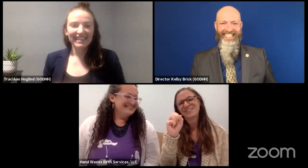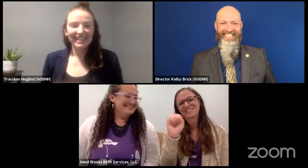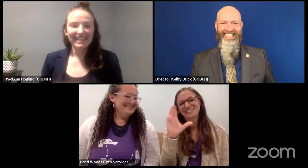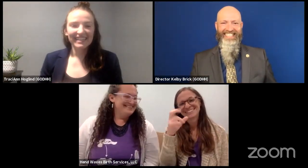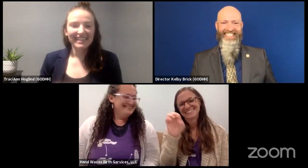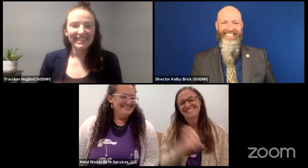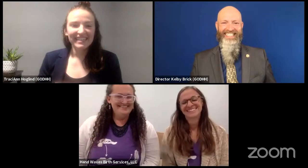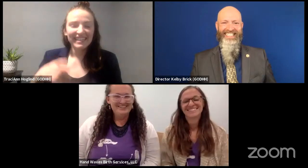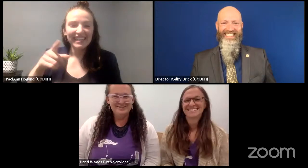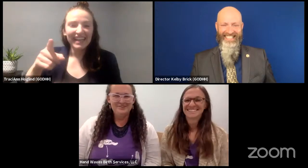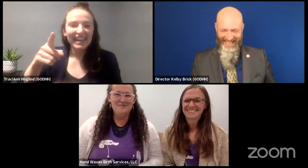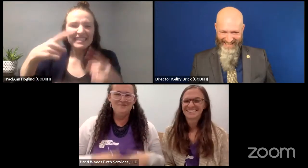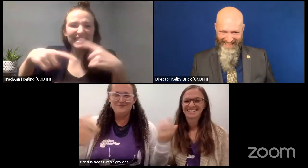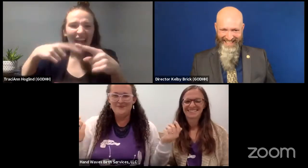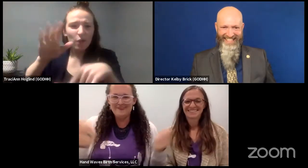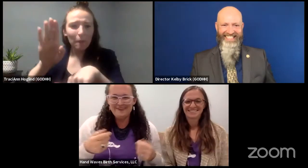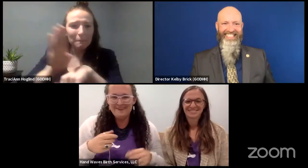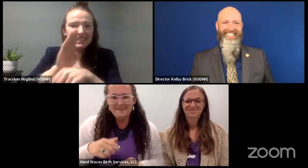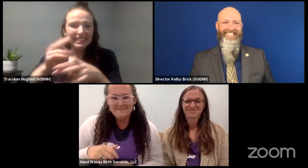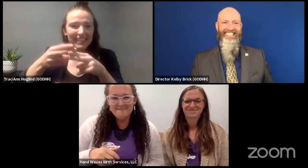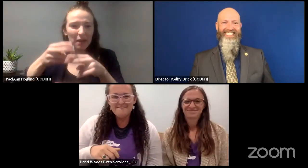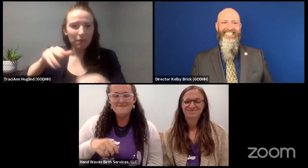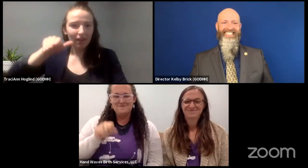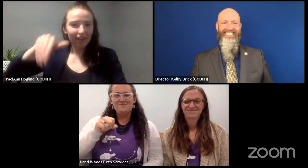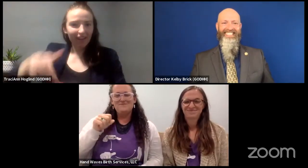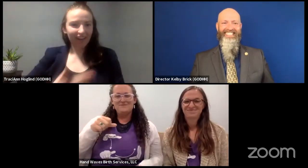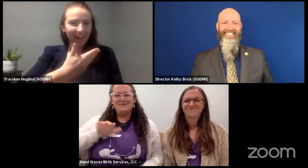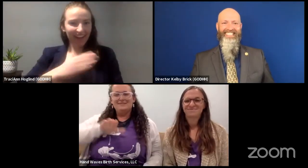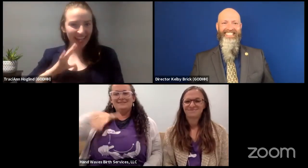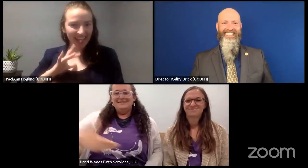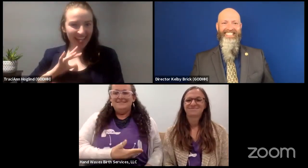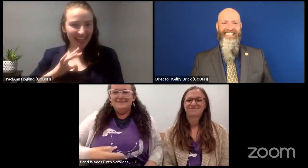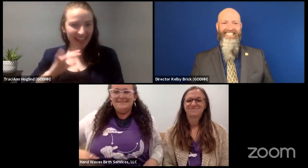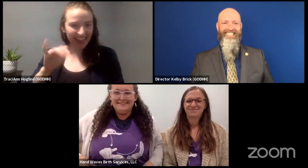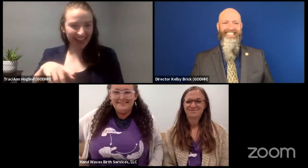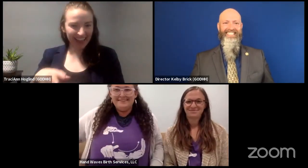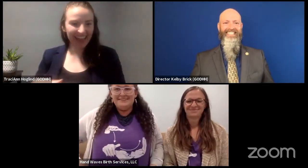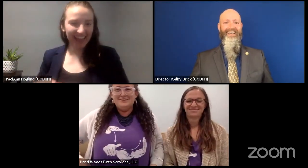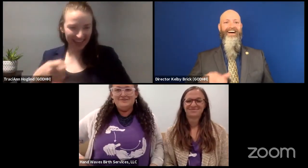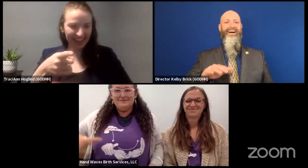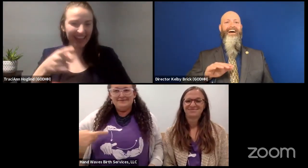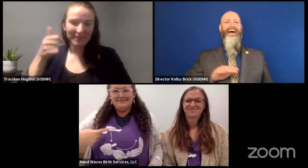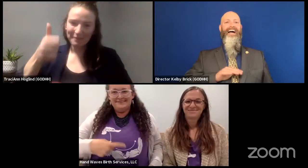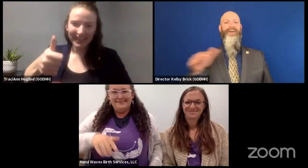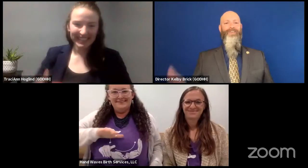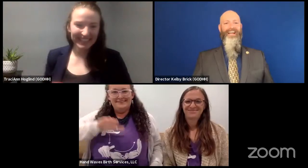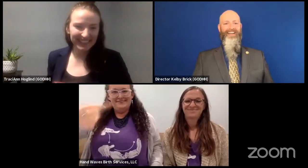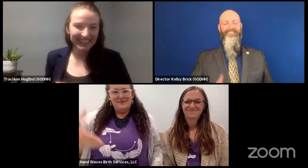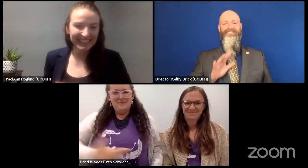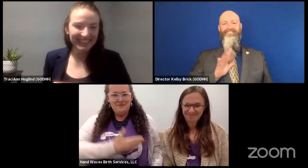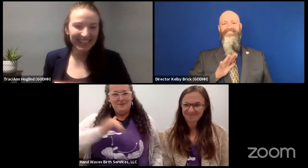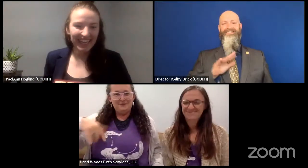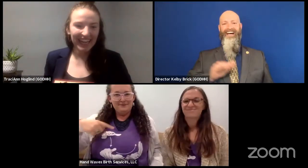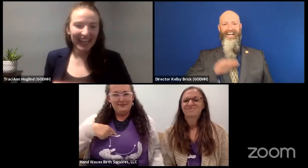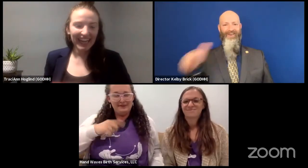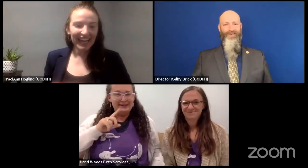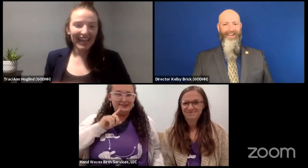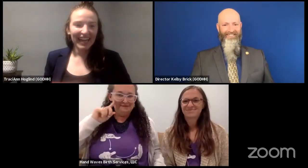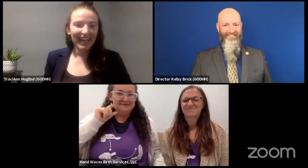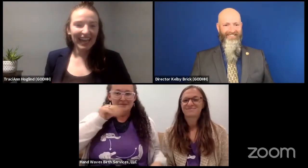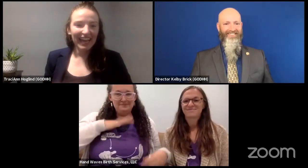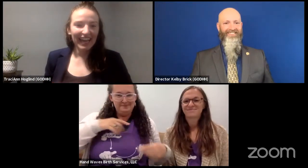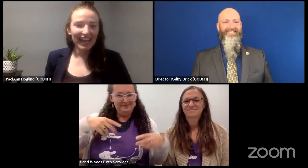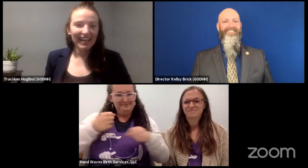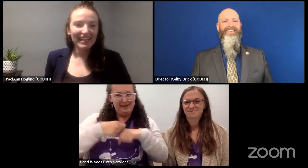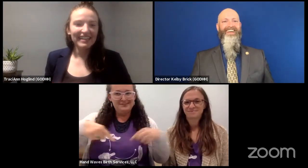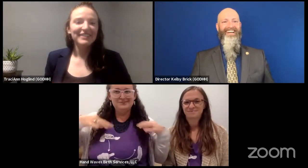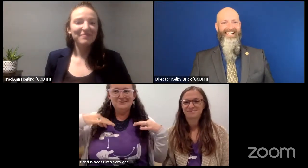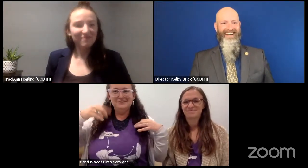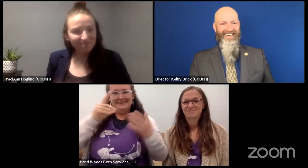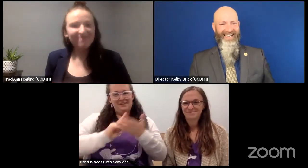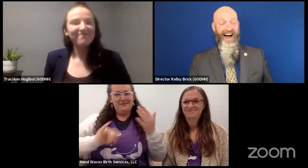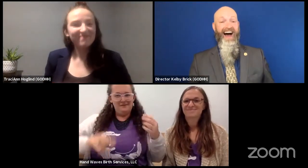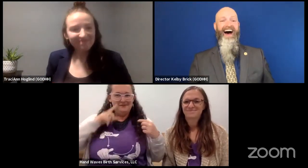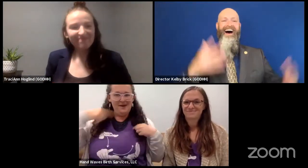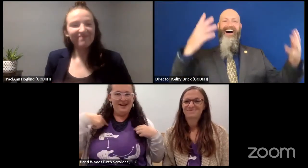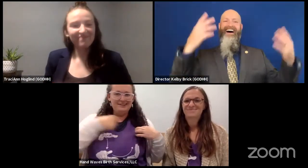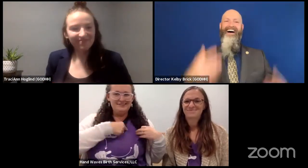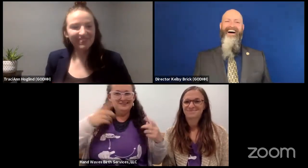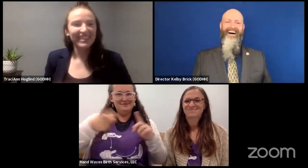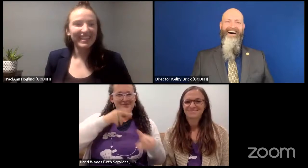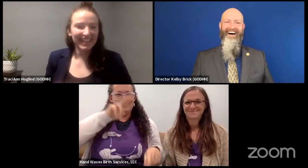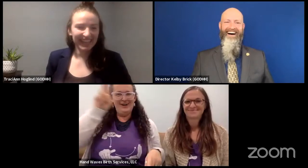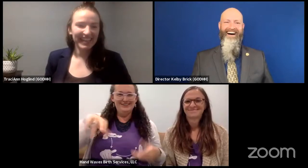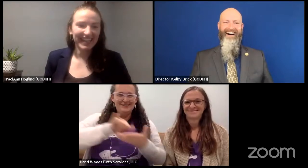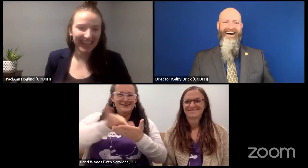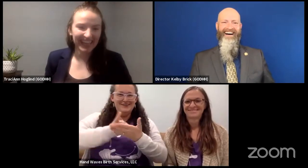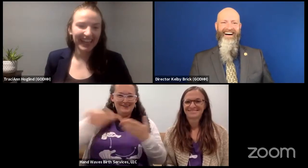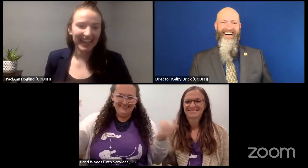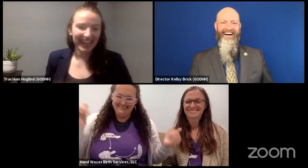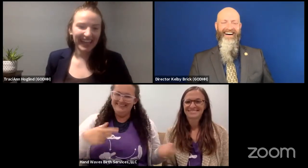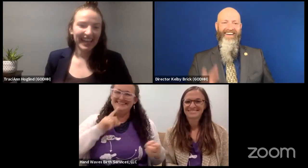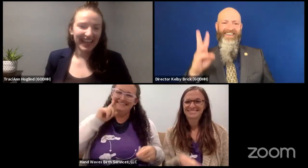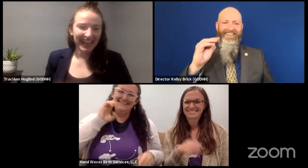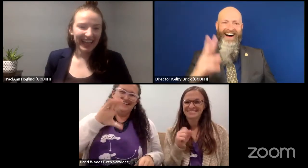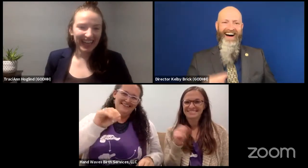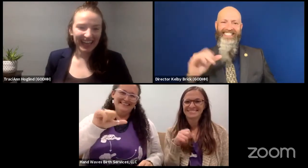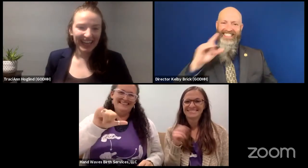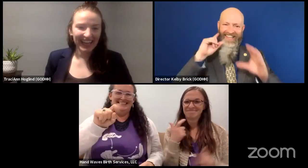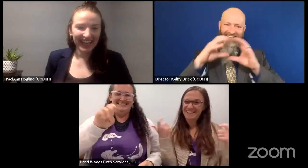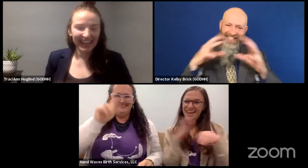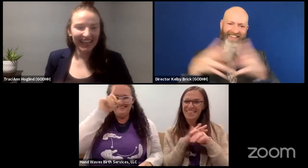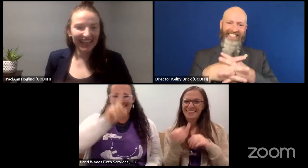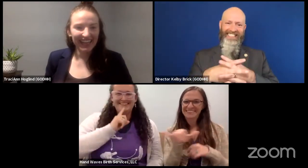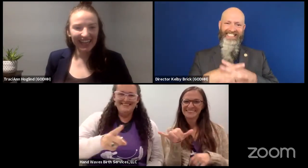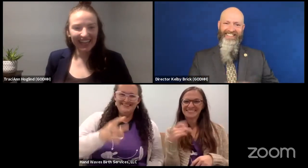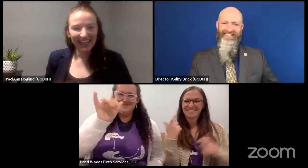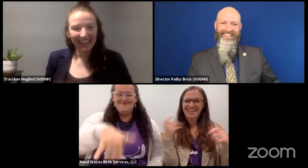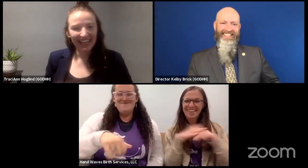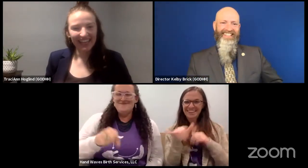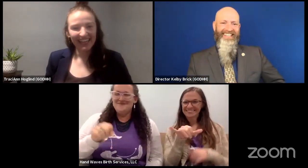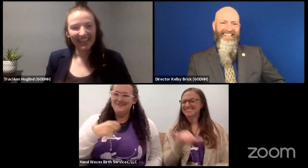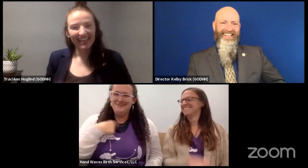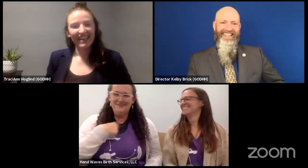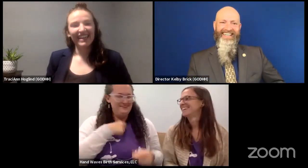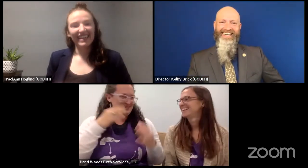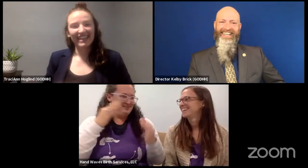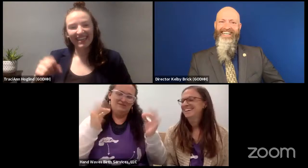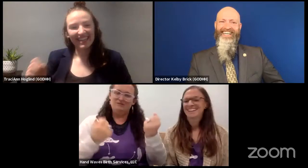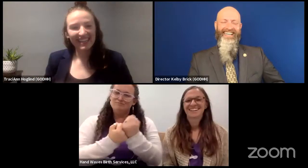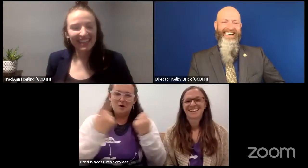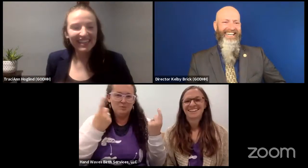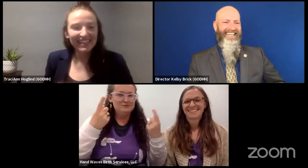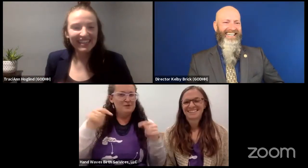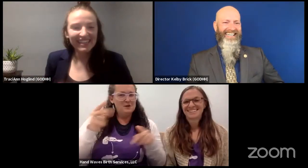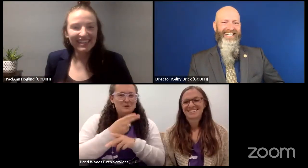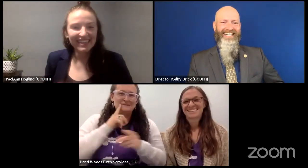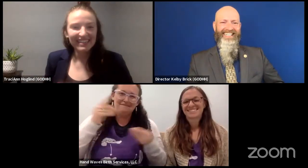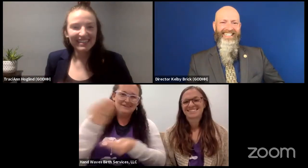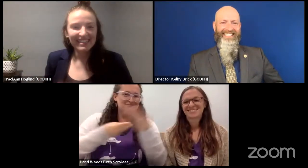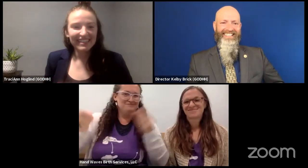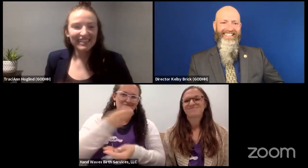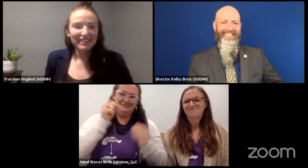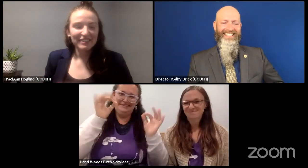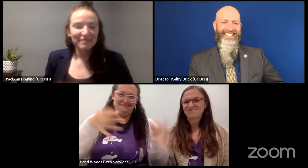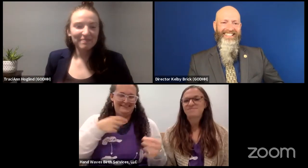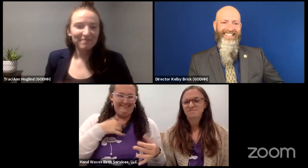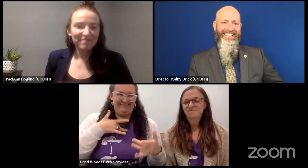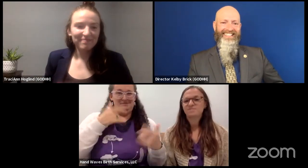I'm Brittany Nochese. Our business is called Hand Waves. We always want to support the